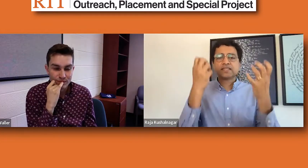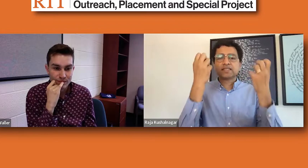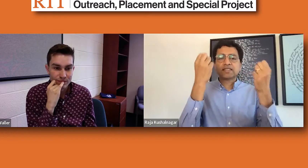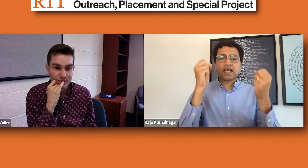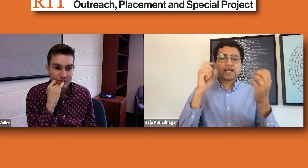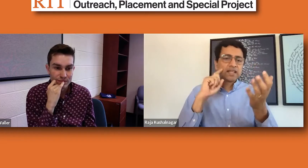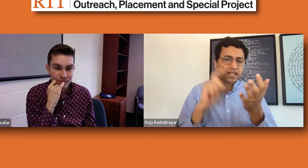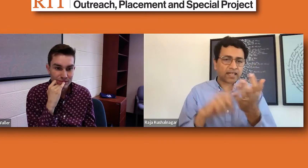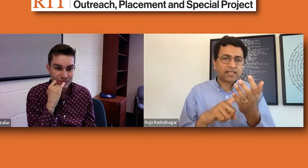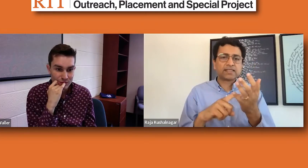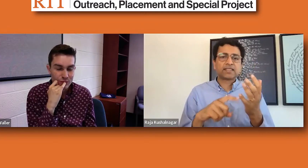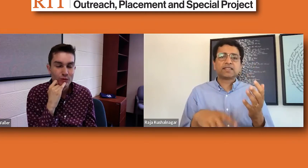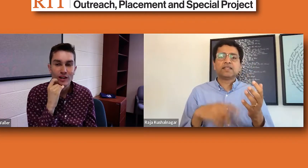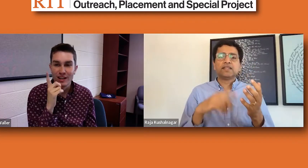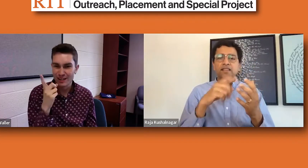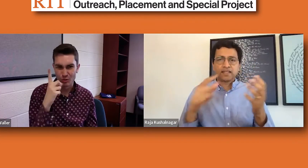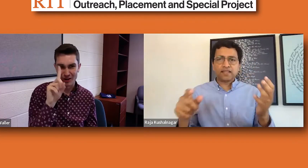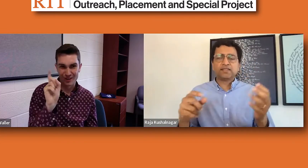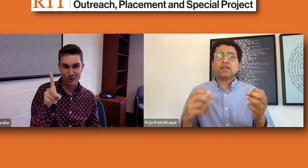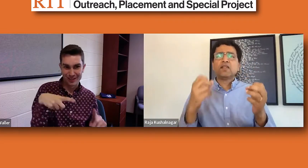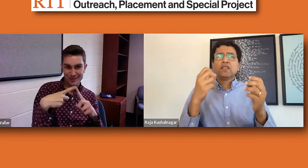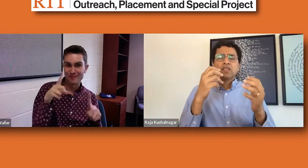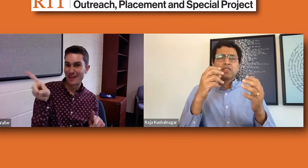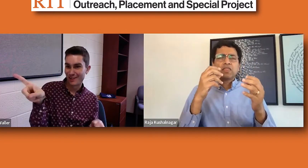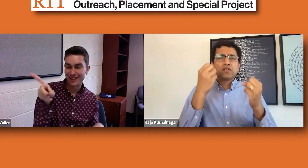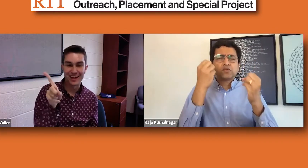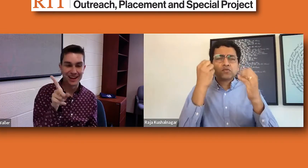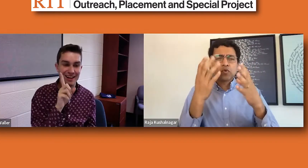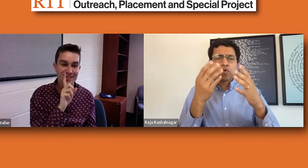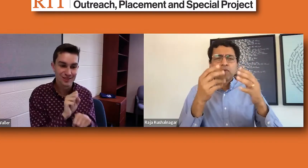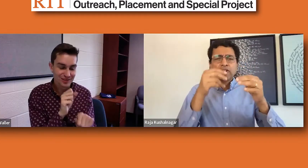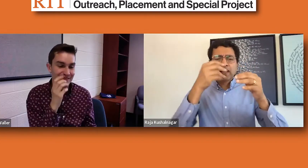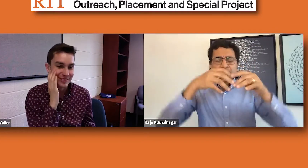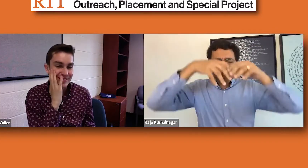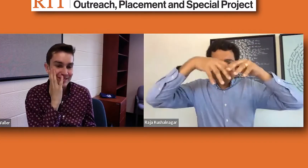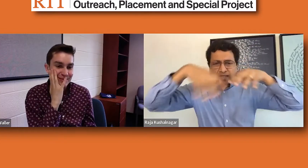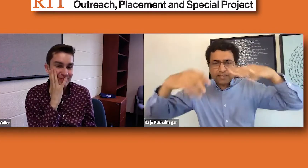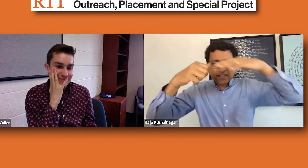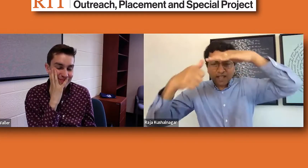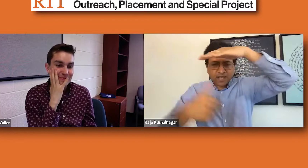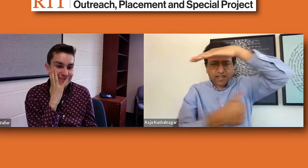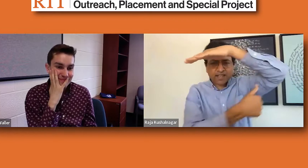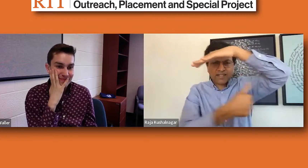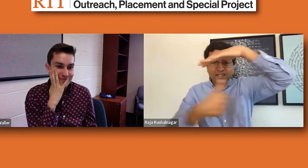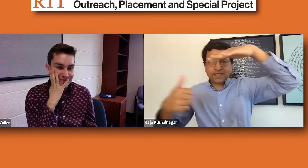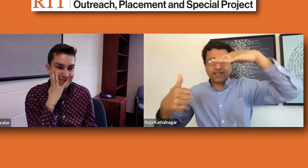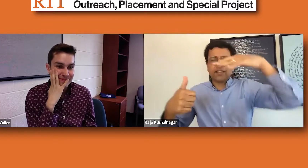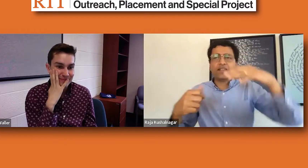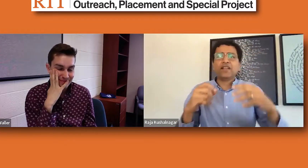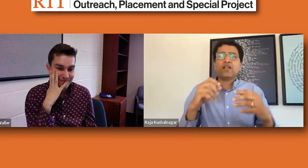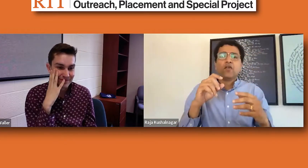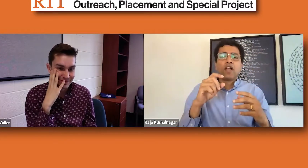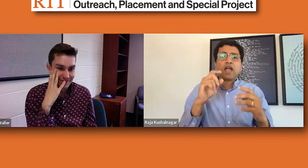speech recognition, sign recognition. There are a lot of branches